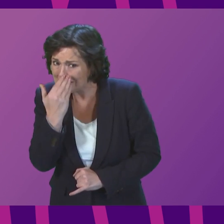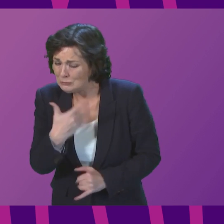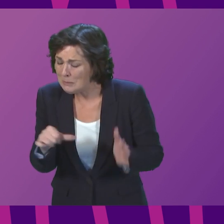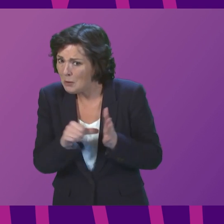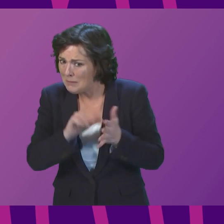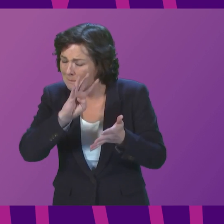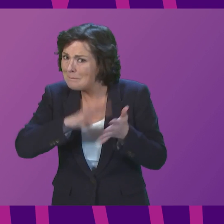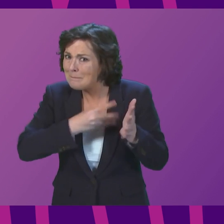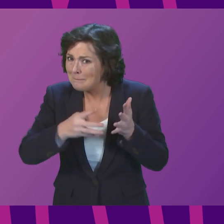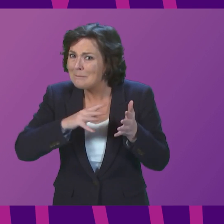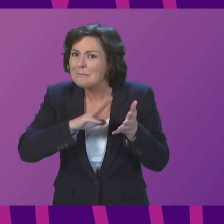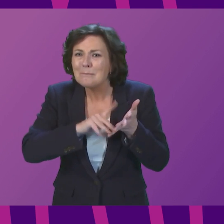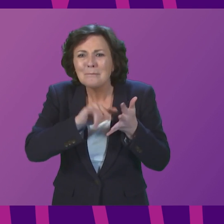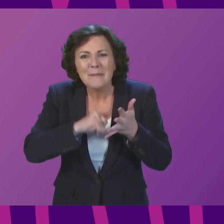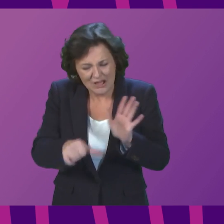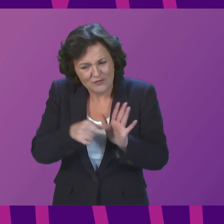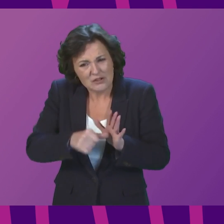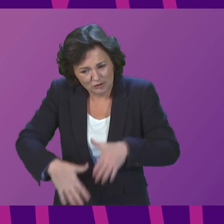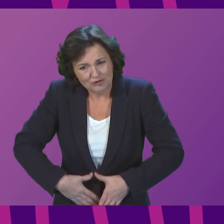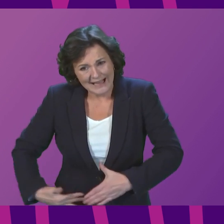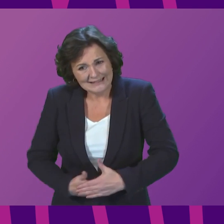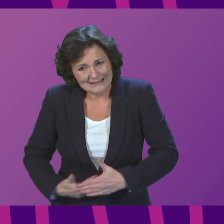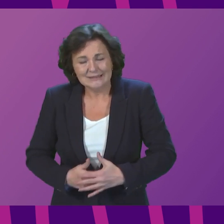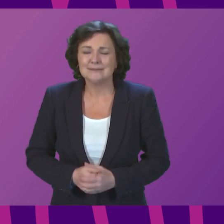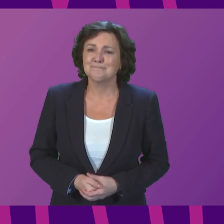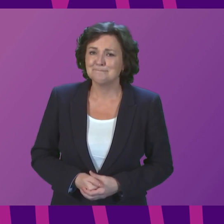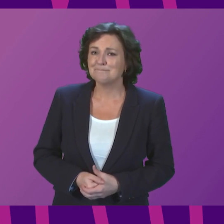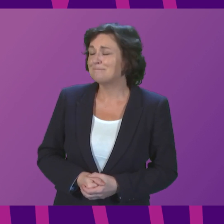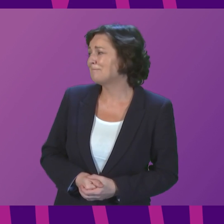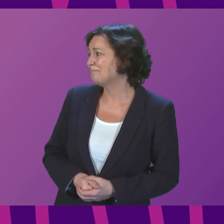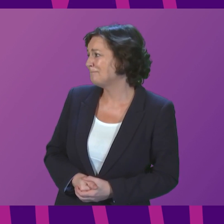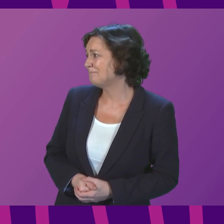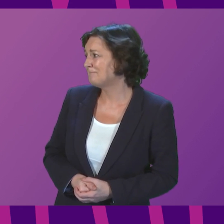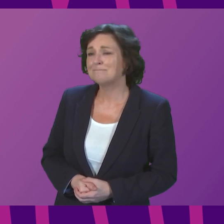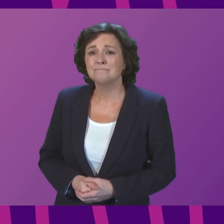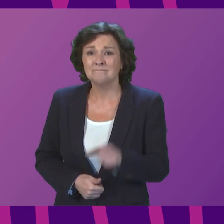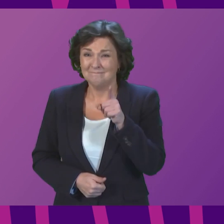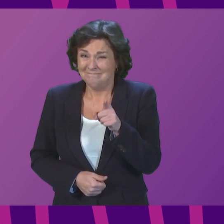This is a really important issue and one that the Government has been working hard on, in